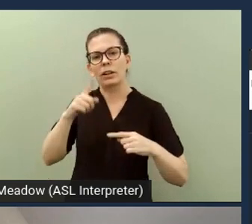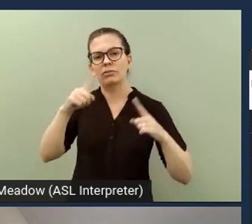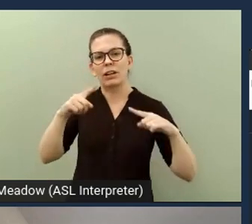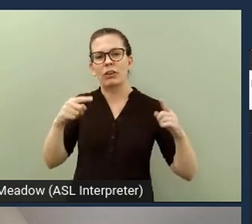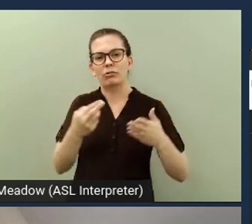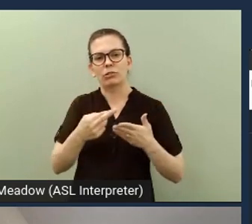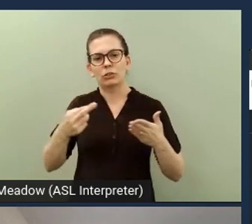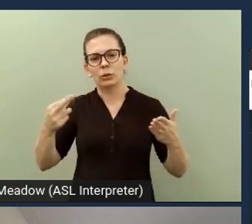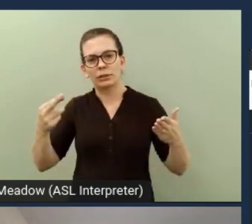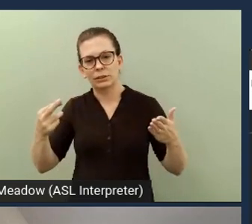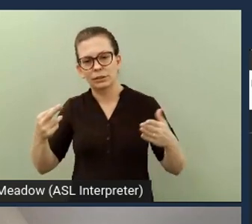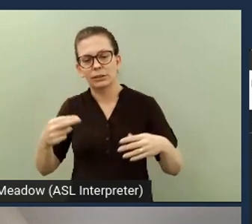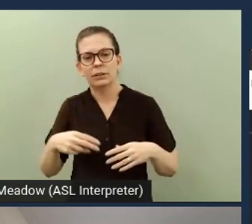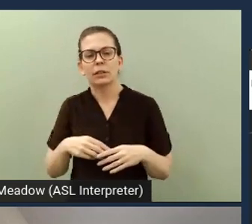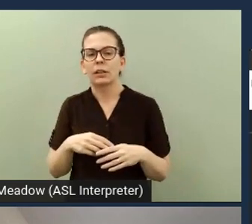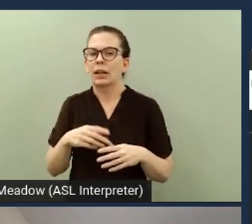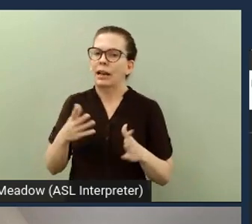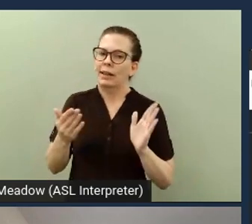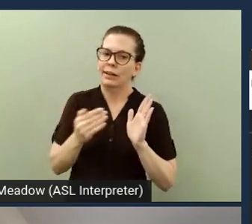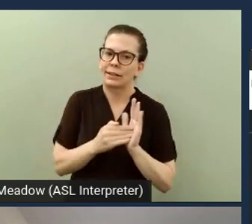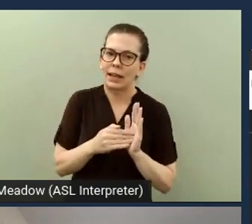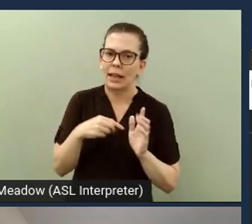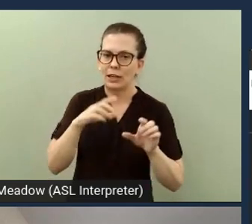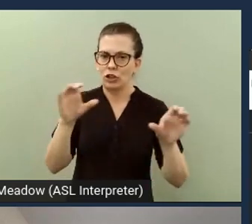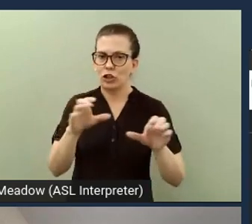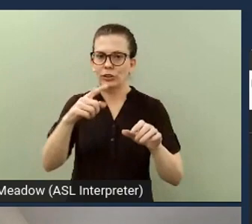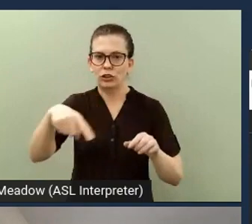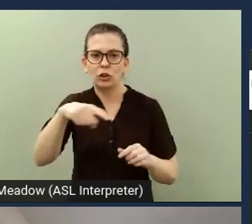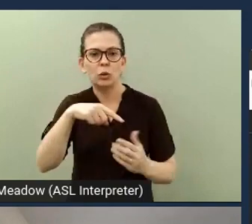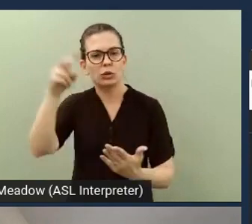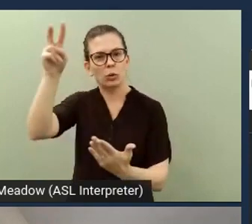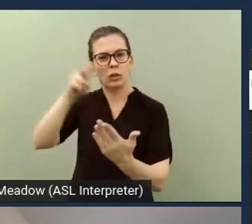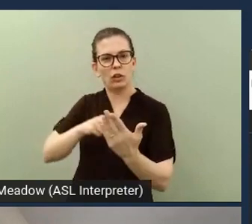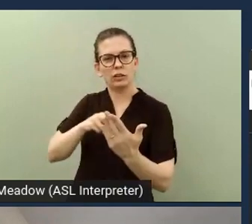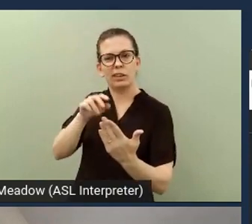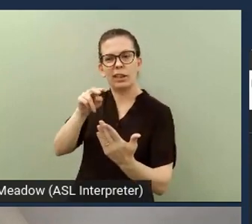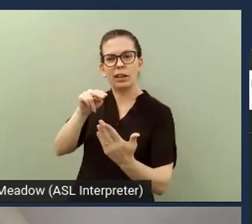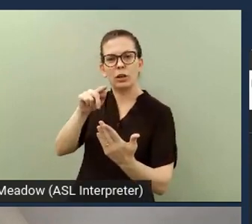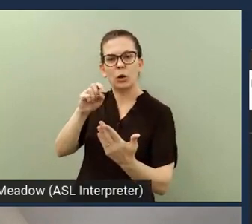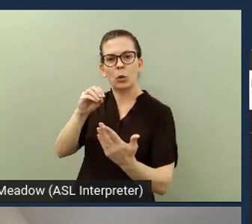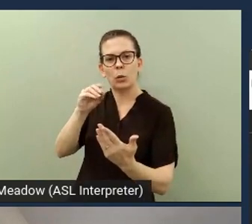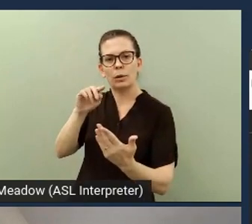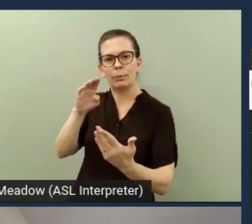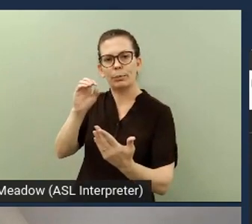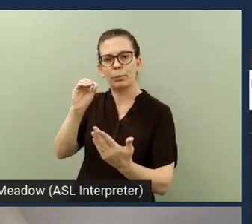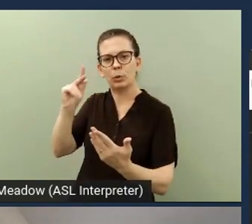and IAM, and once again, I encourage all of you to take a look at this notebook on GitHub. - They're sending links, yeah.